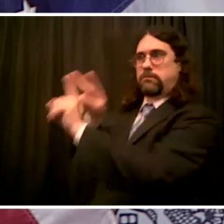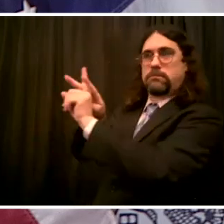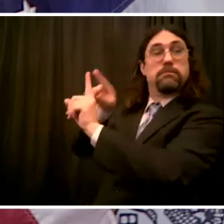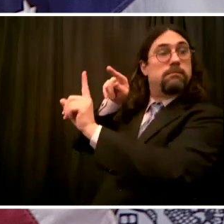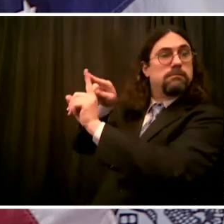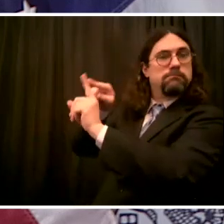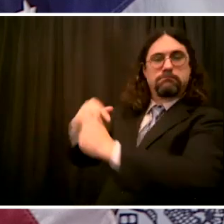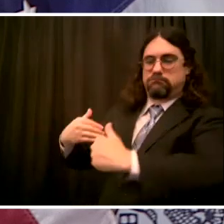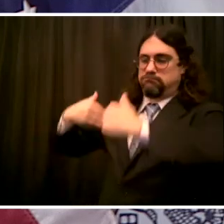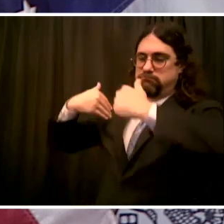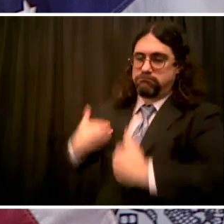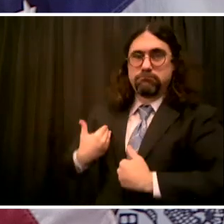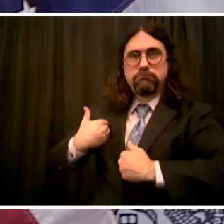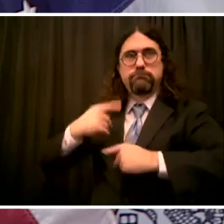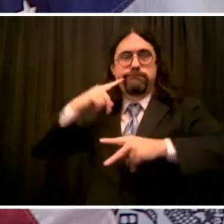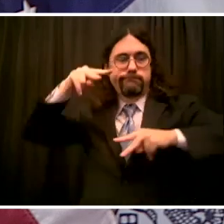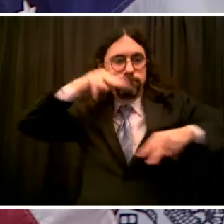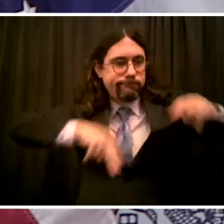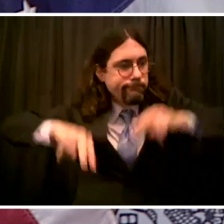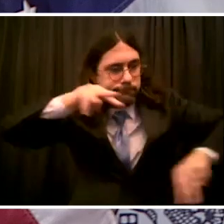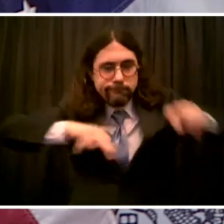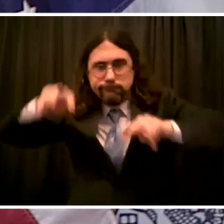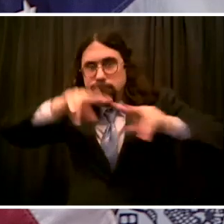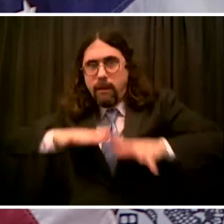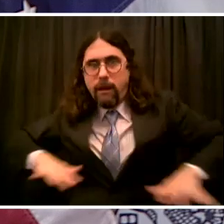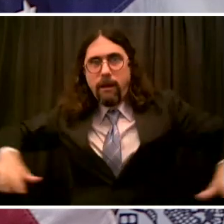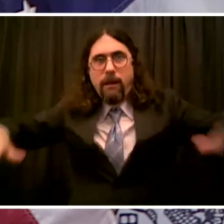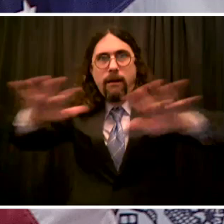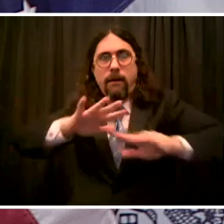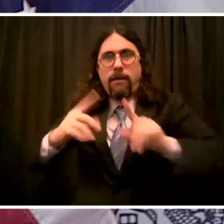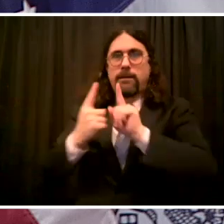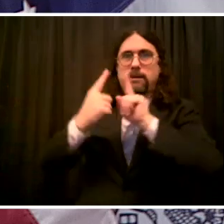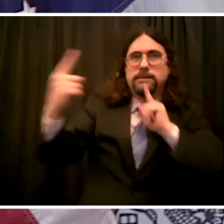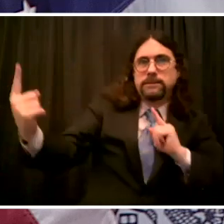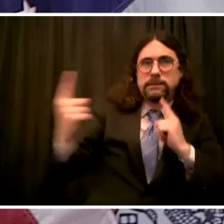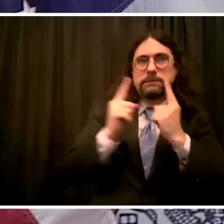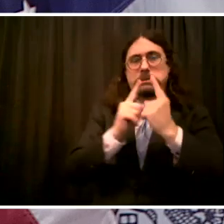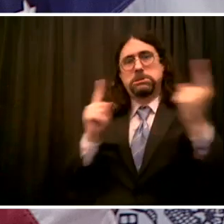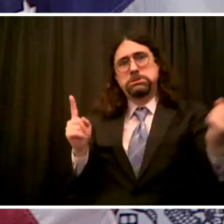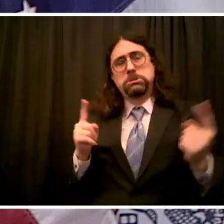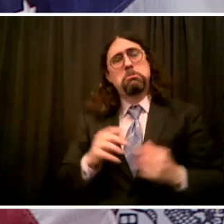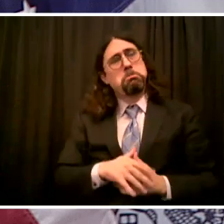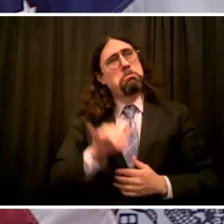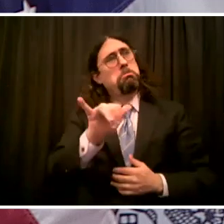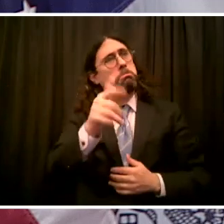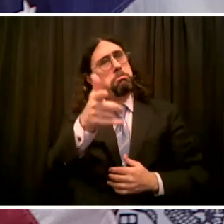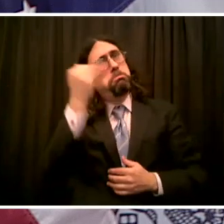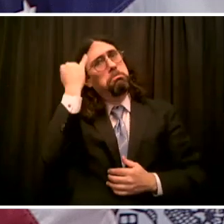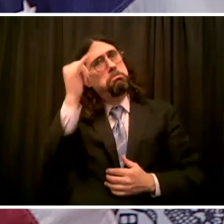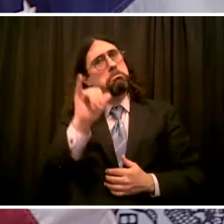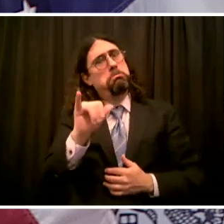I WOULD ONLY ARGUE WHEN WE THINK ABOUT IT, LE'ST N OT DISCOUNT WHAT NEW YORKERS HAVE